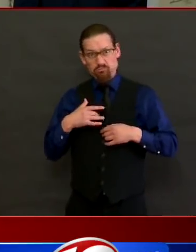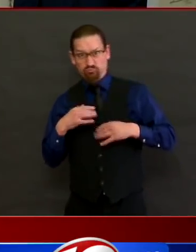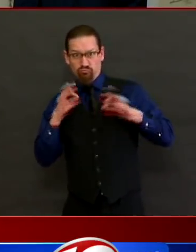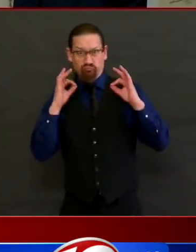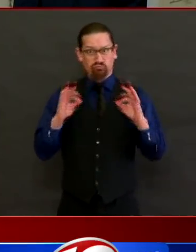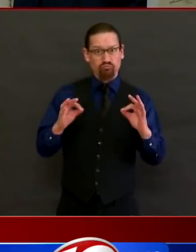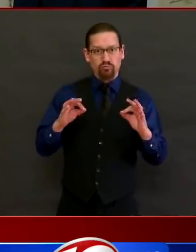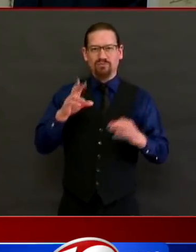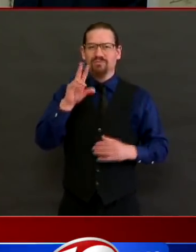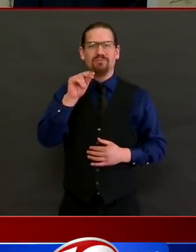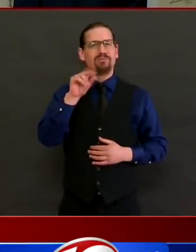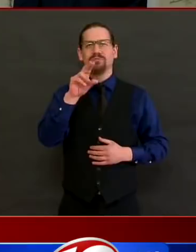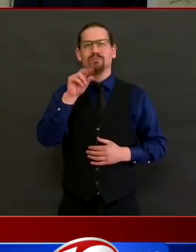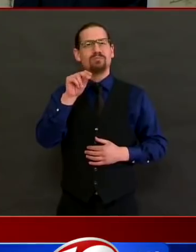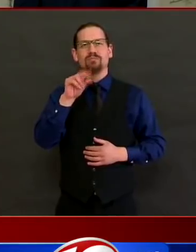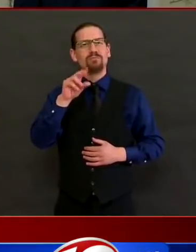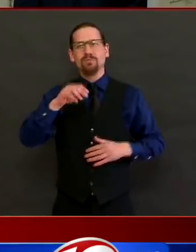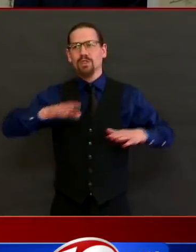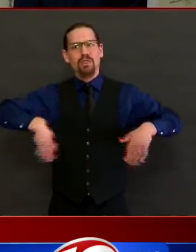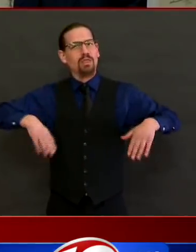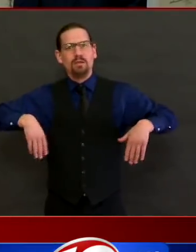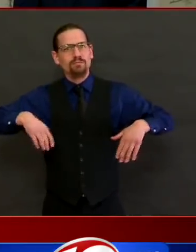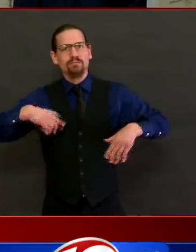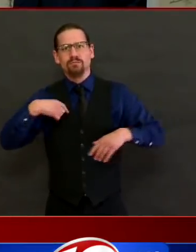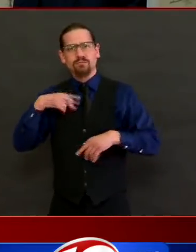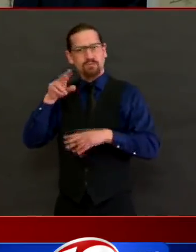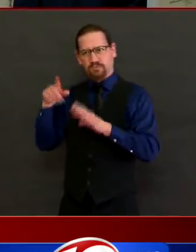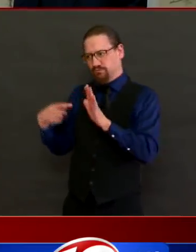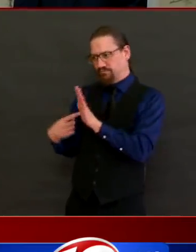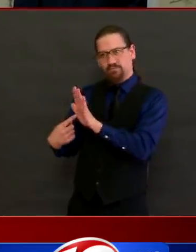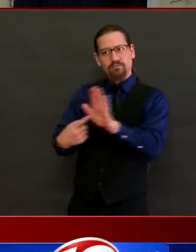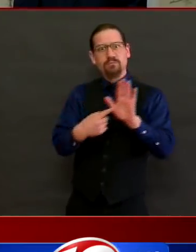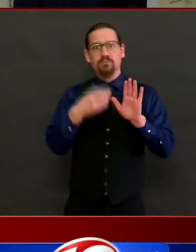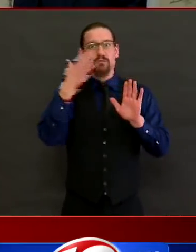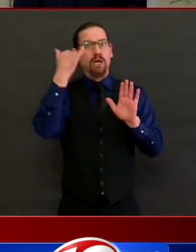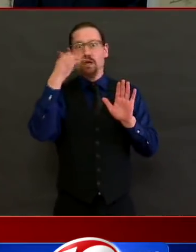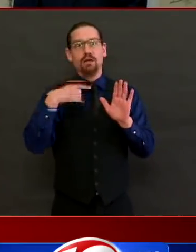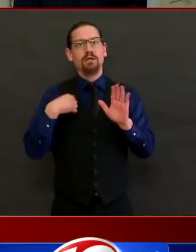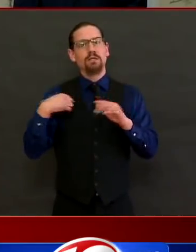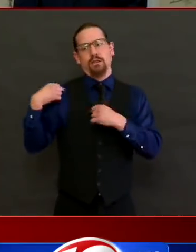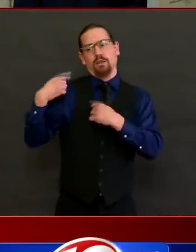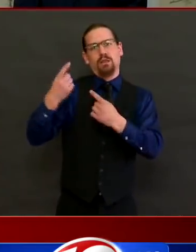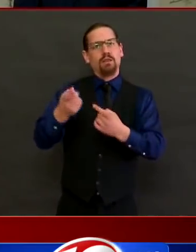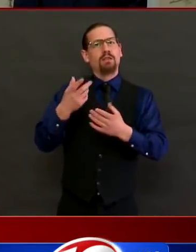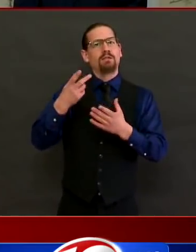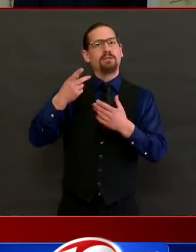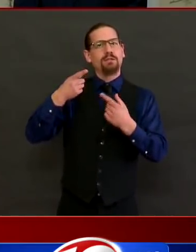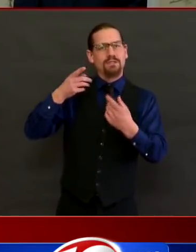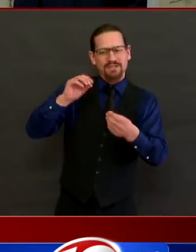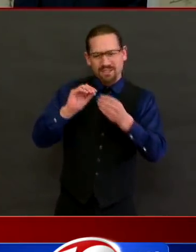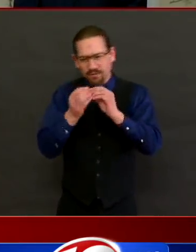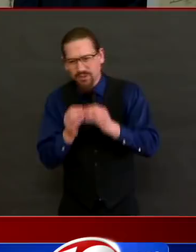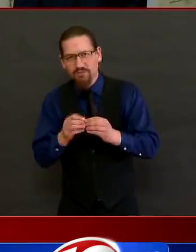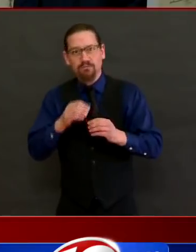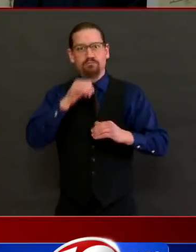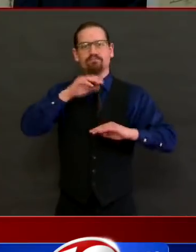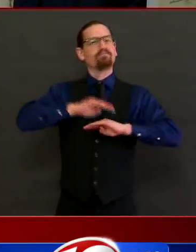THE REASON I HAVE BEEN RELUCTANT IS BECAUSE IT IS STILL NOT A PERFECT MODEL.